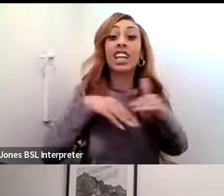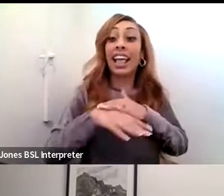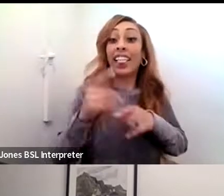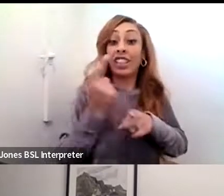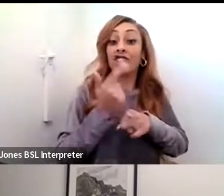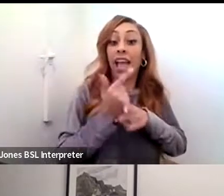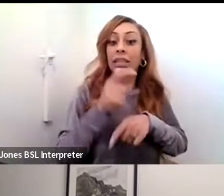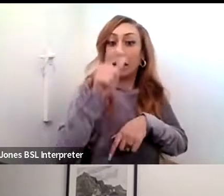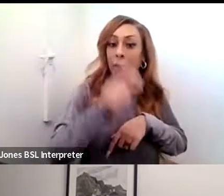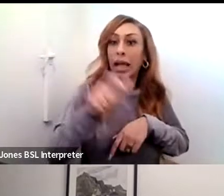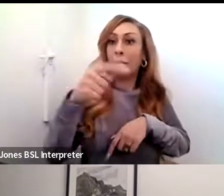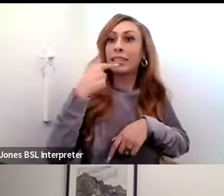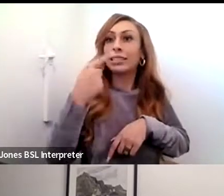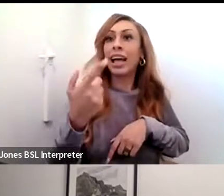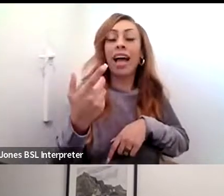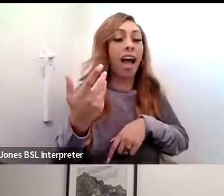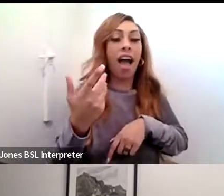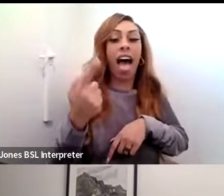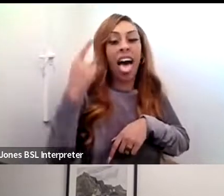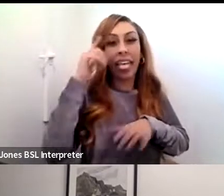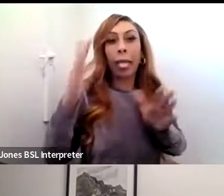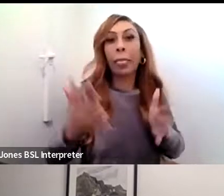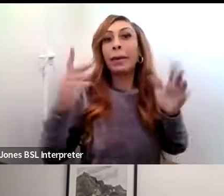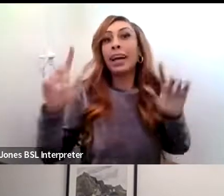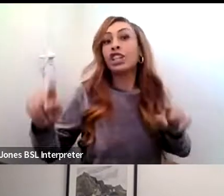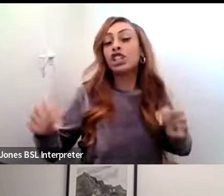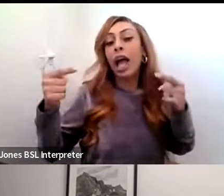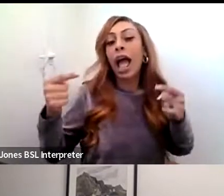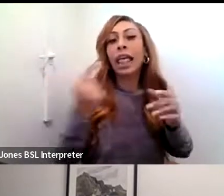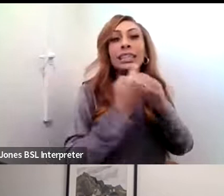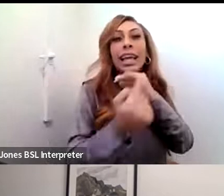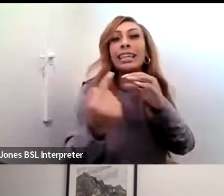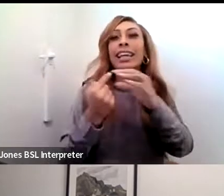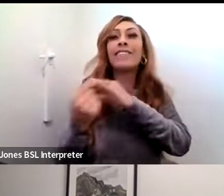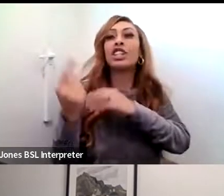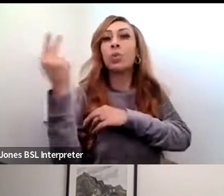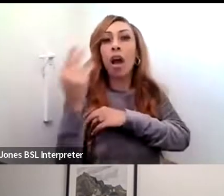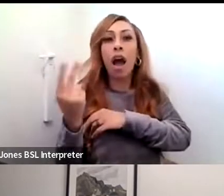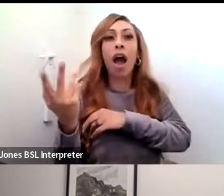with Melissa saying: I think the biggest challenge of the individual artist and maker is accessing the funding,